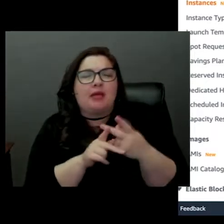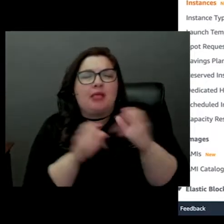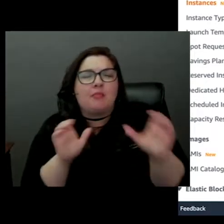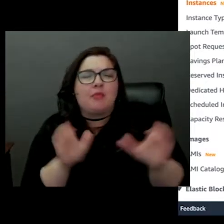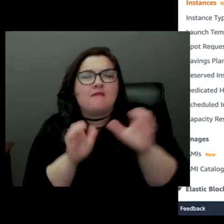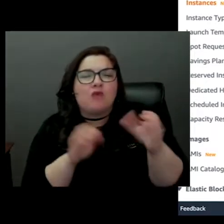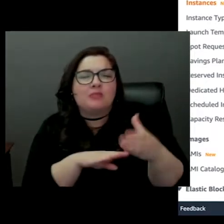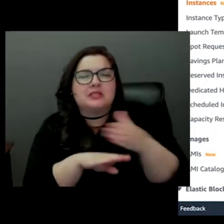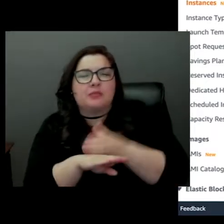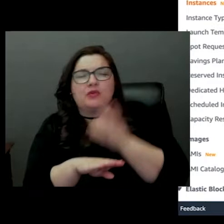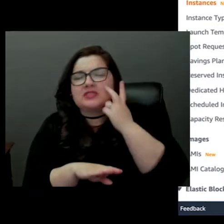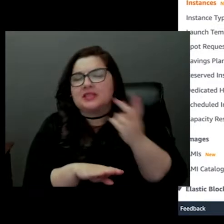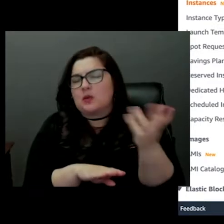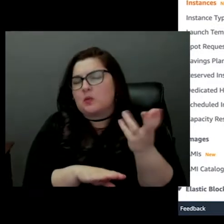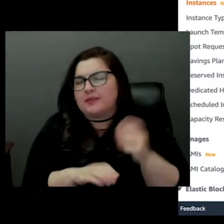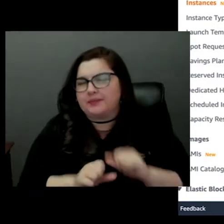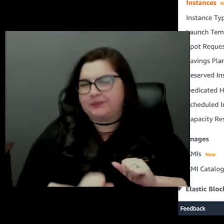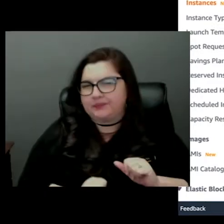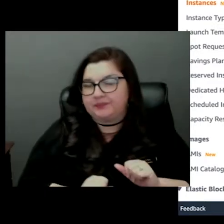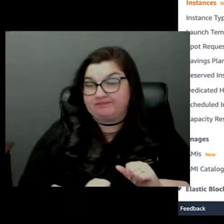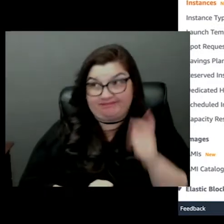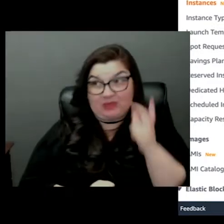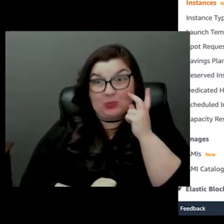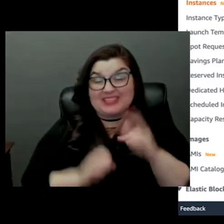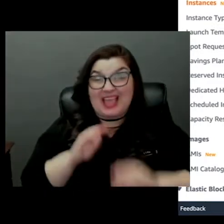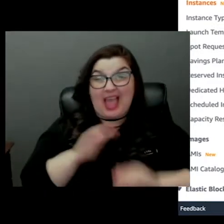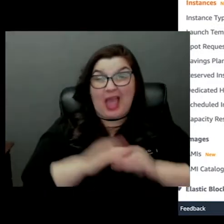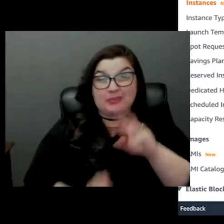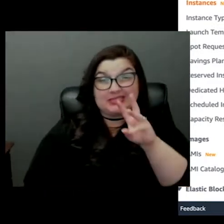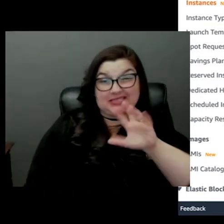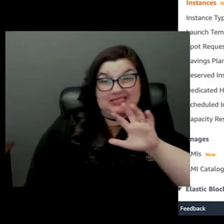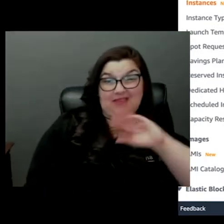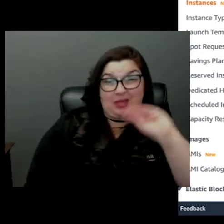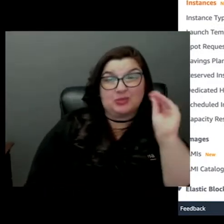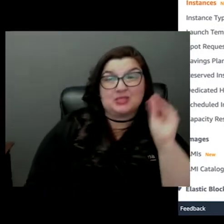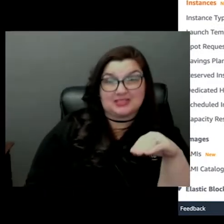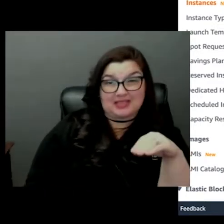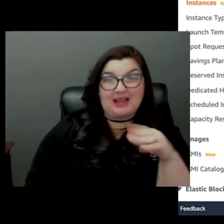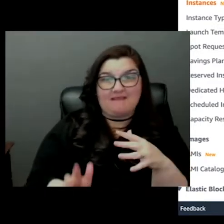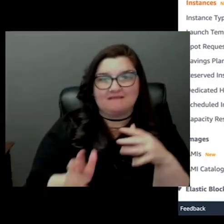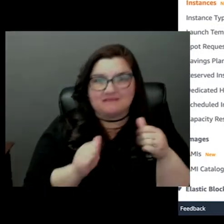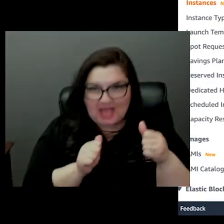So we've seen up to 65% faster launches from what we normally run.